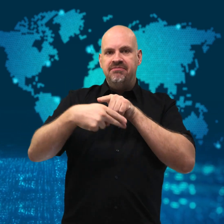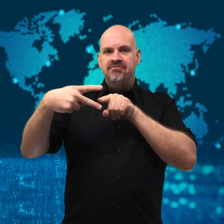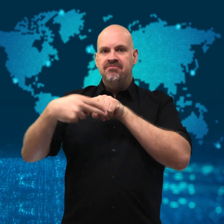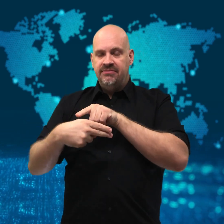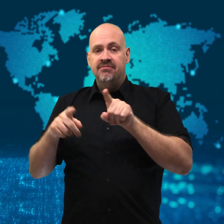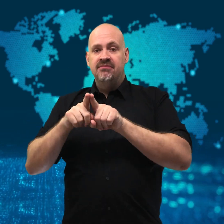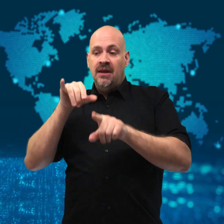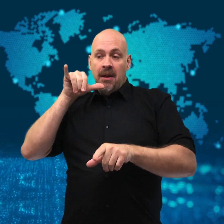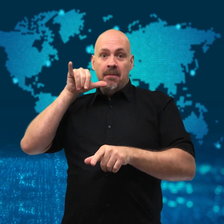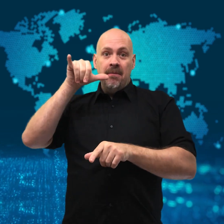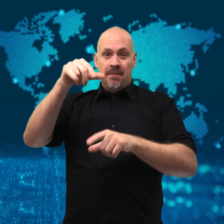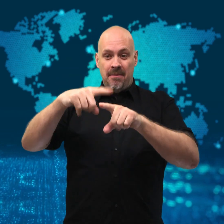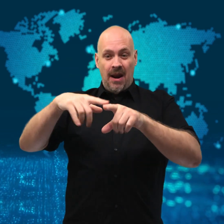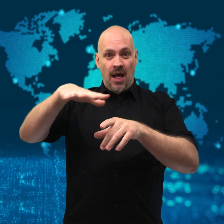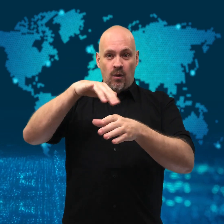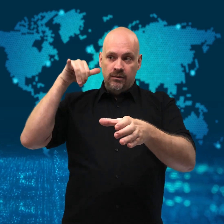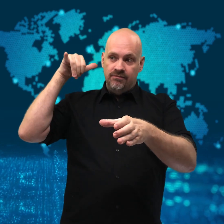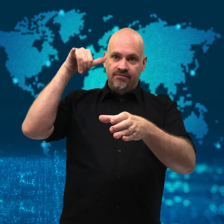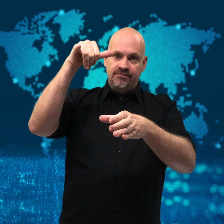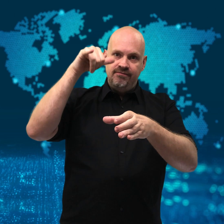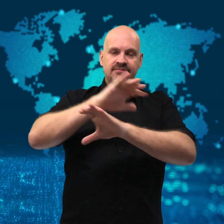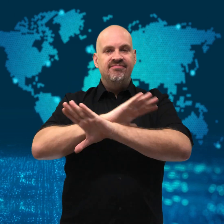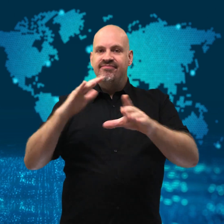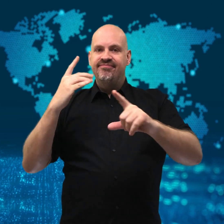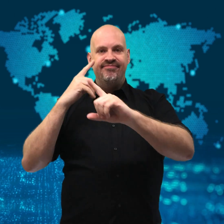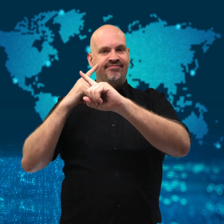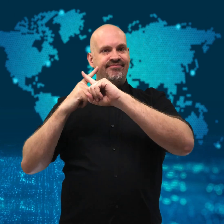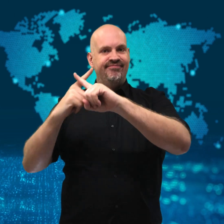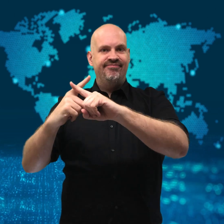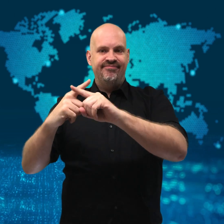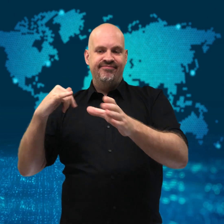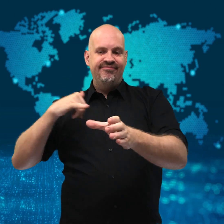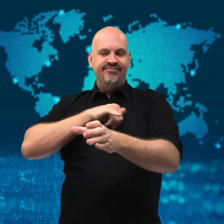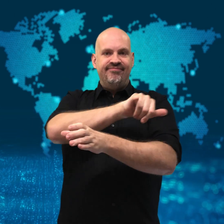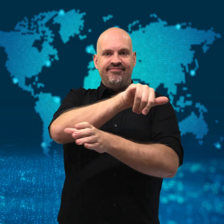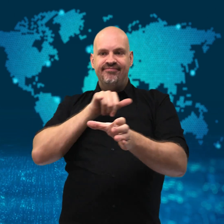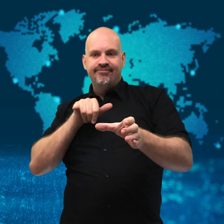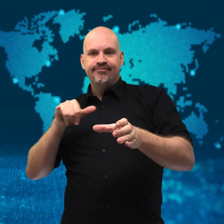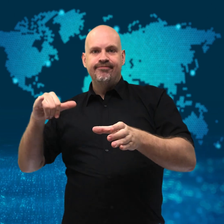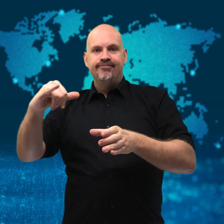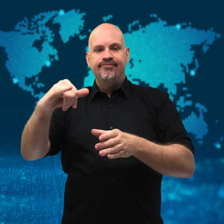banned airlines from flying in Belarus’ airspace.